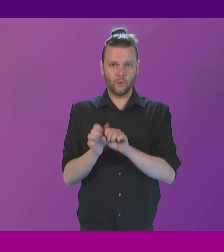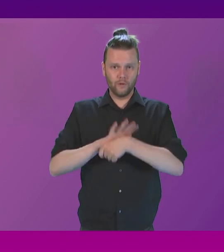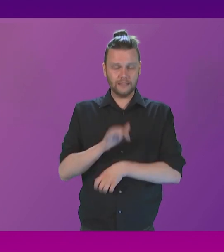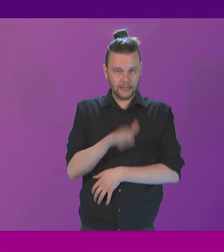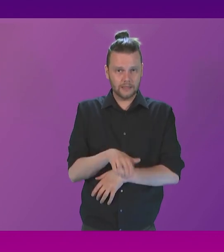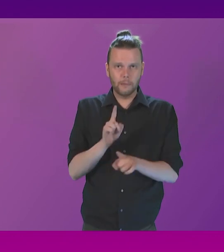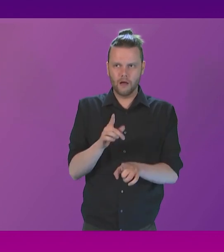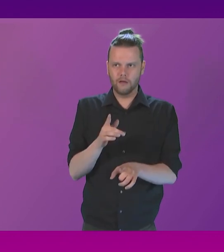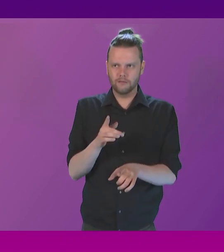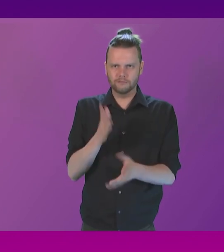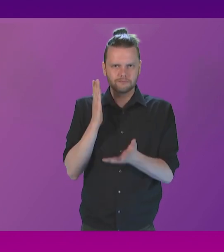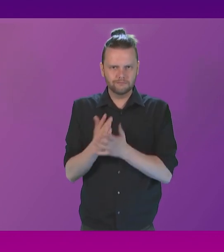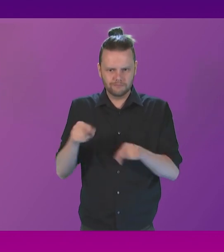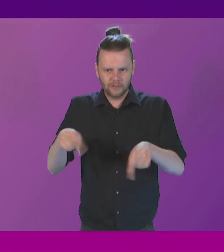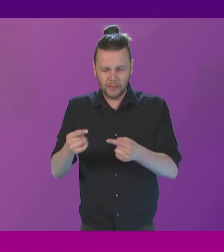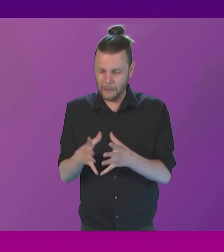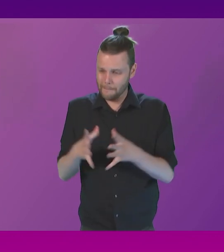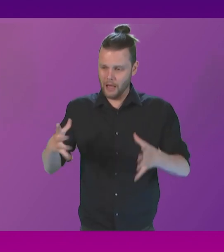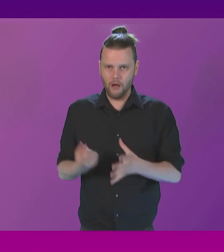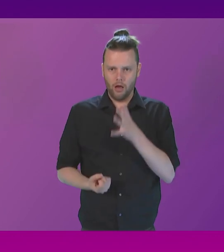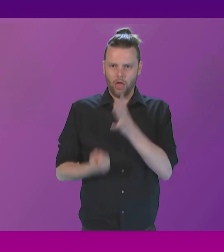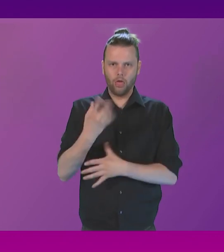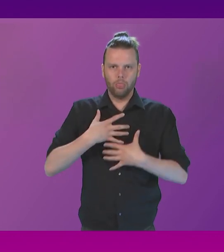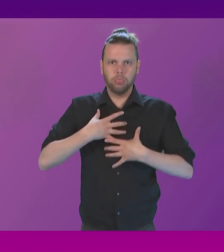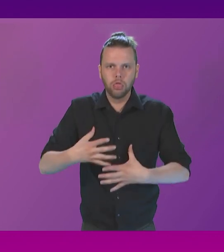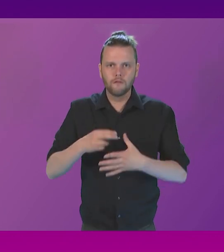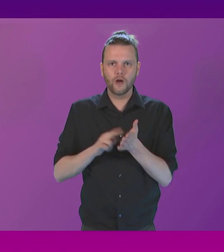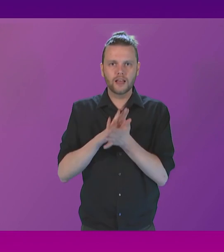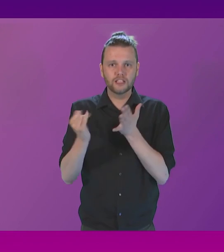that pandemic, which has been the biggest shock that the NHS has faced in its almost